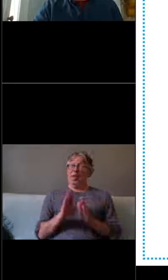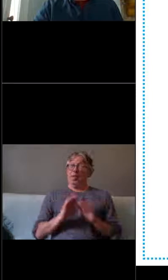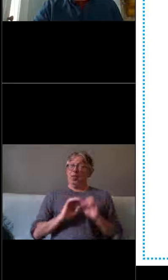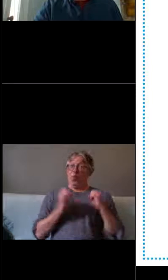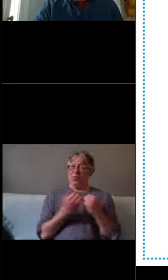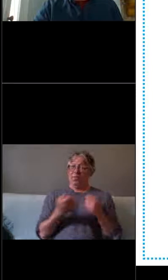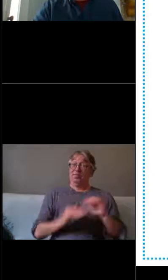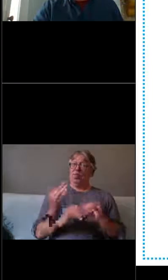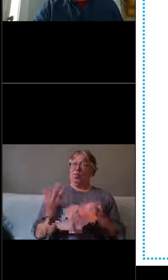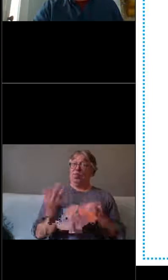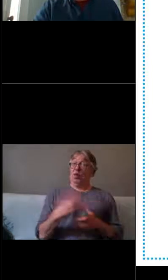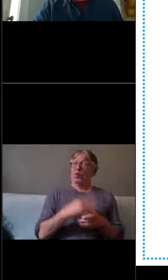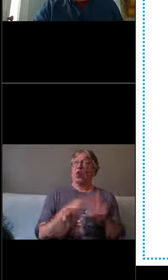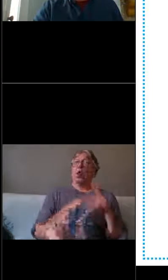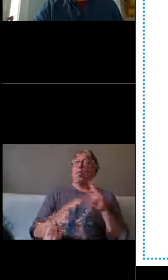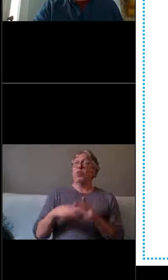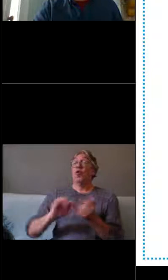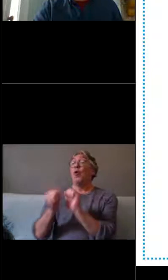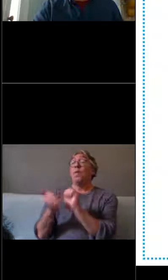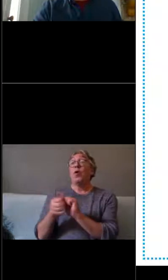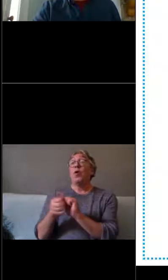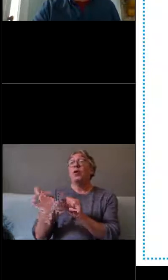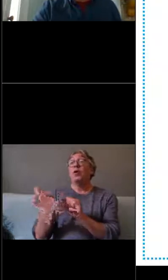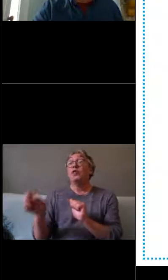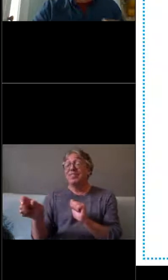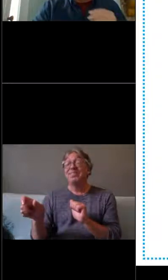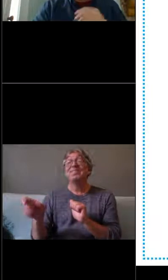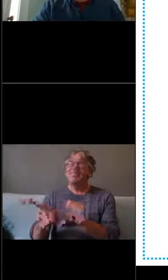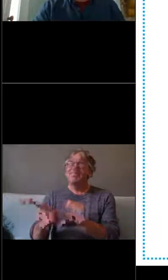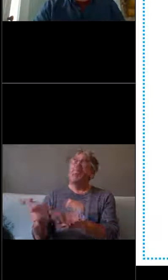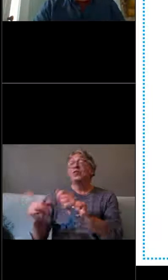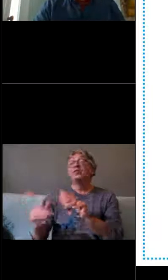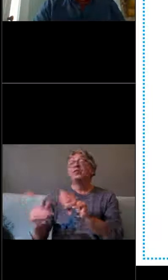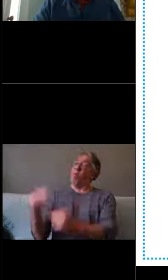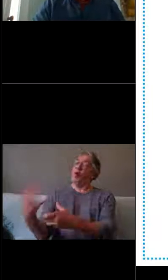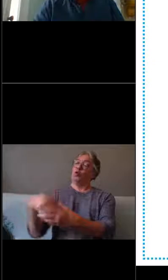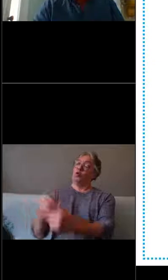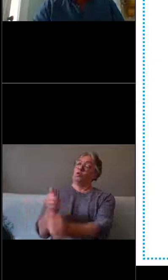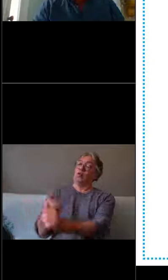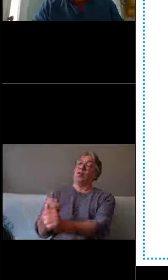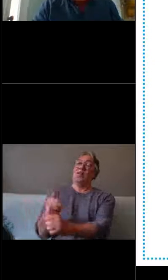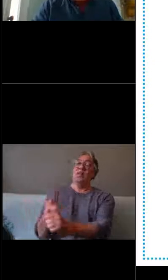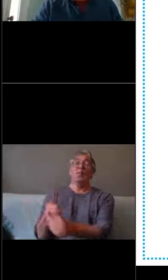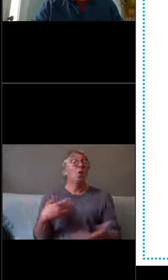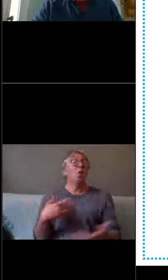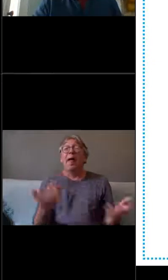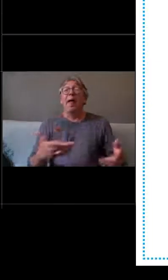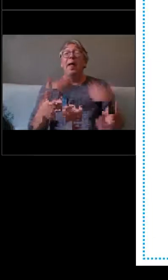I thank you this morning for your time and if you have questions at the end, feel free to ask.